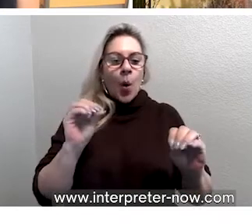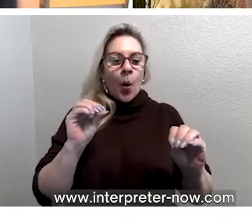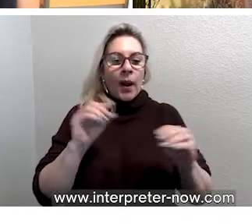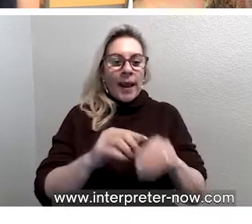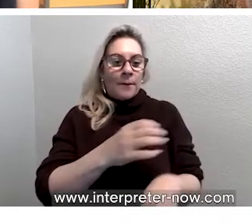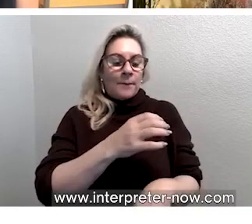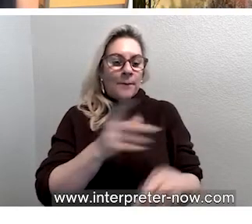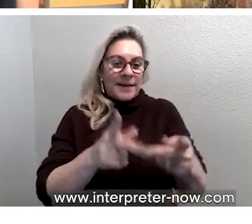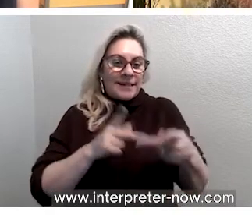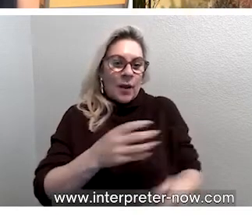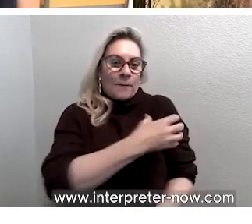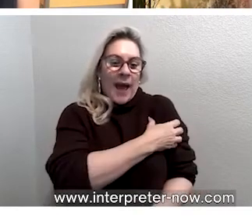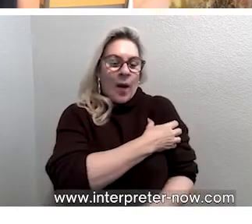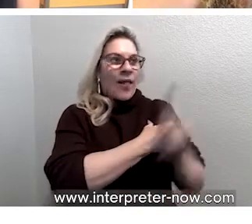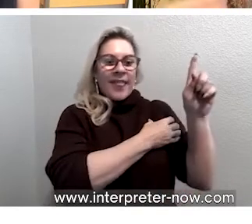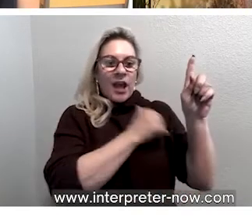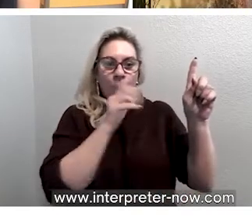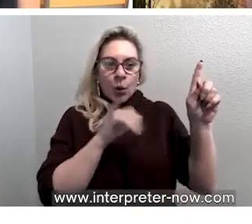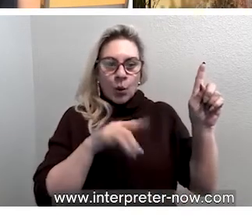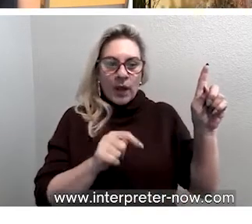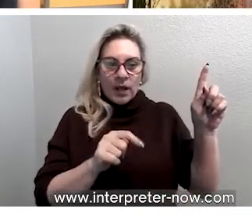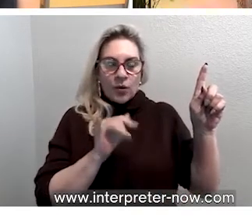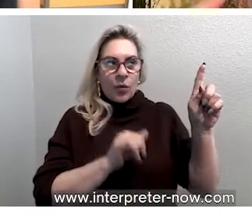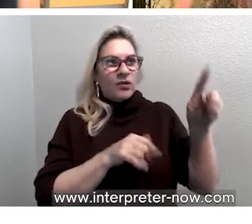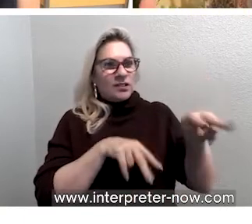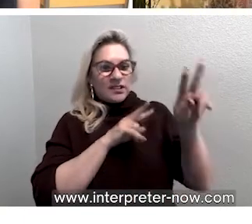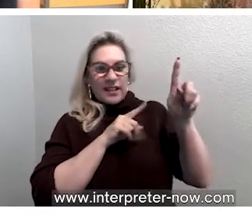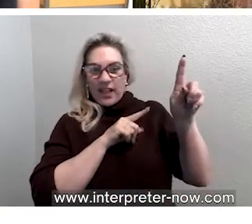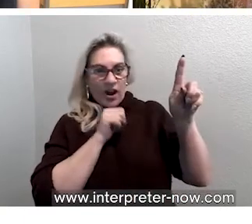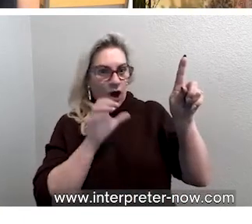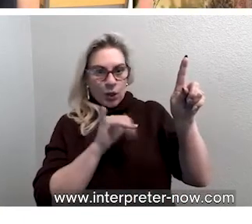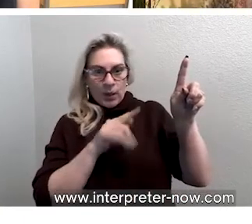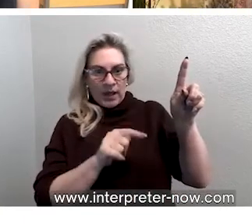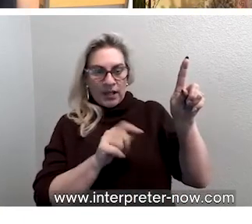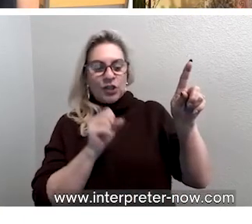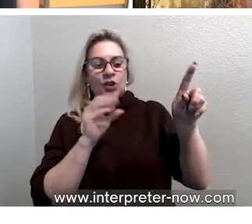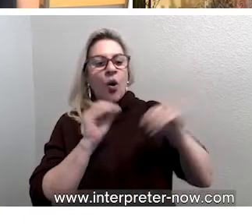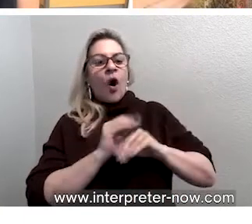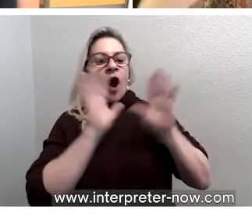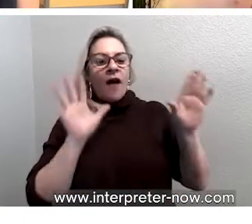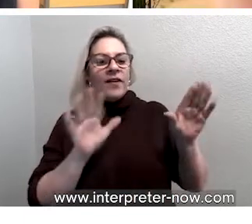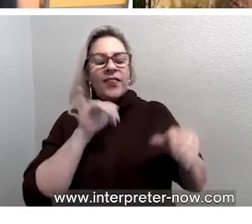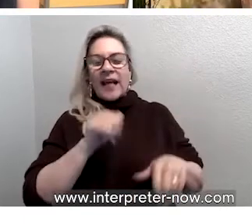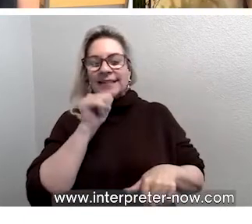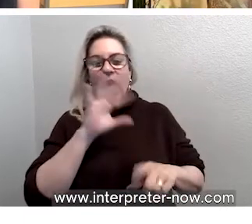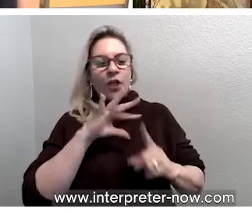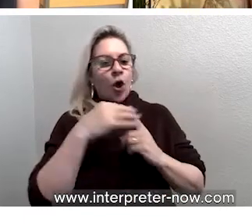So that is telling them indirectly that that is not the culture of this organization.